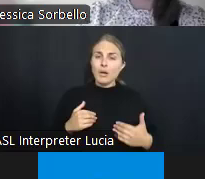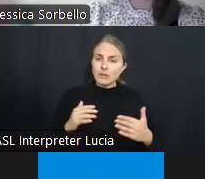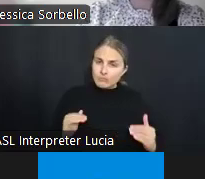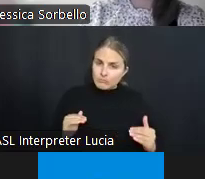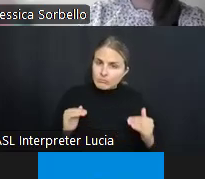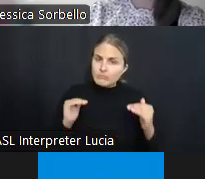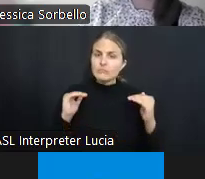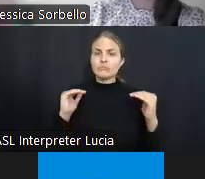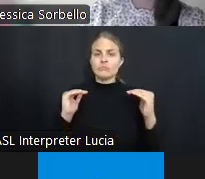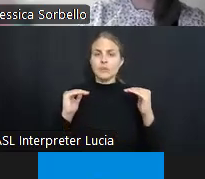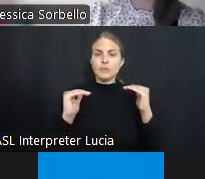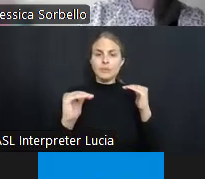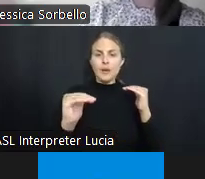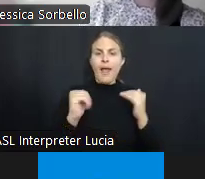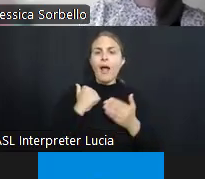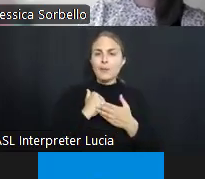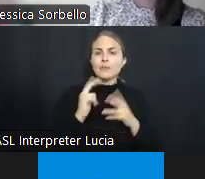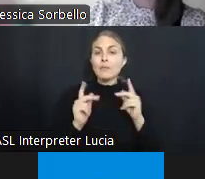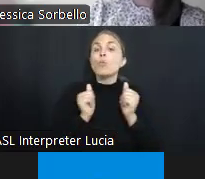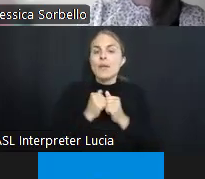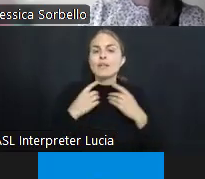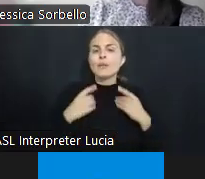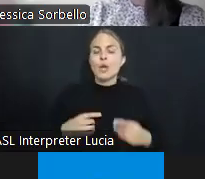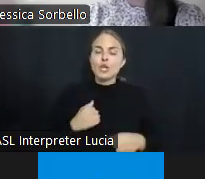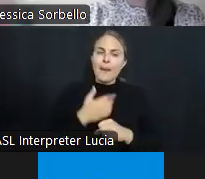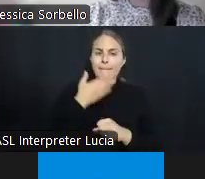depression, you know, I'm sure you will fully agree with me